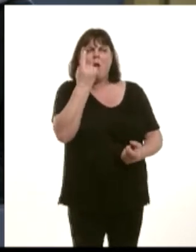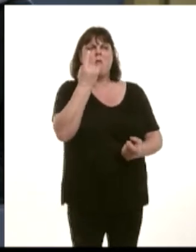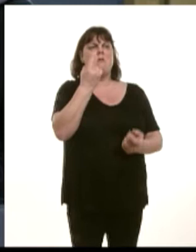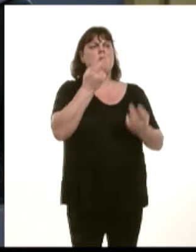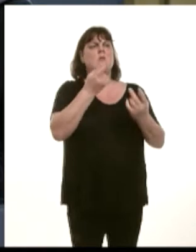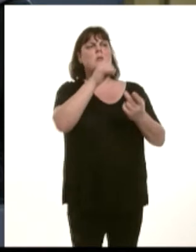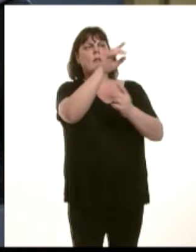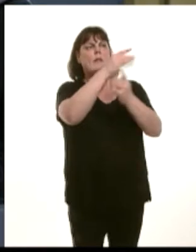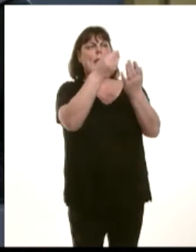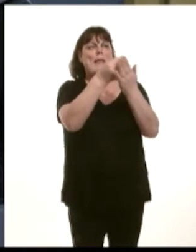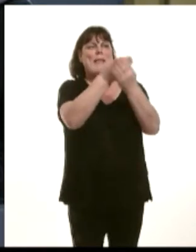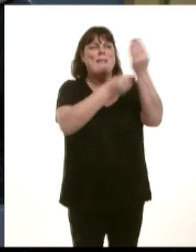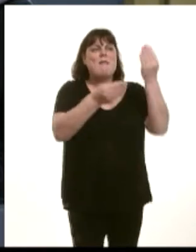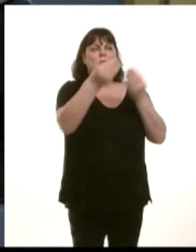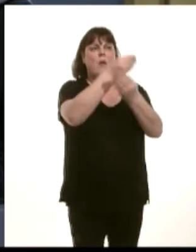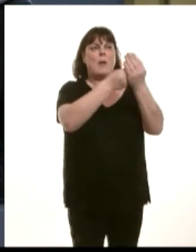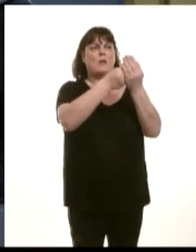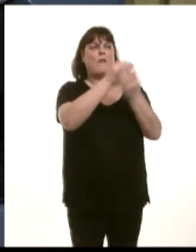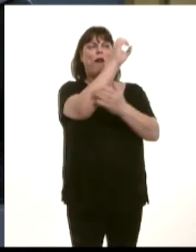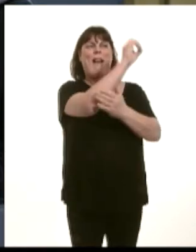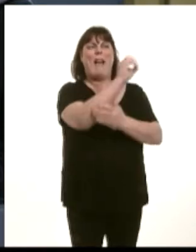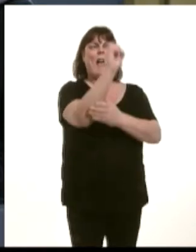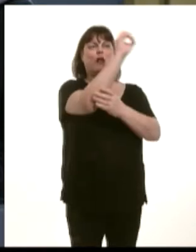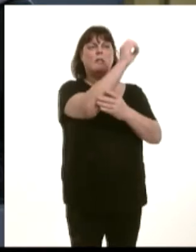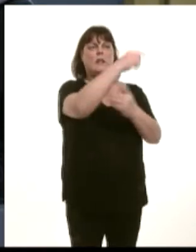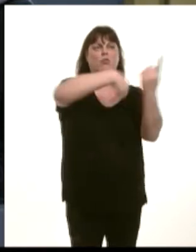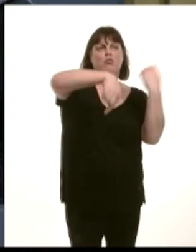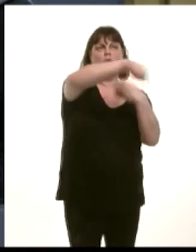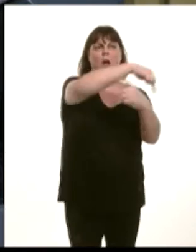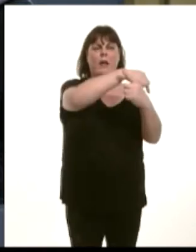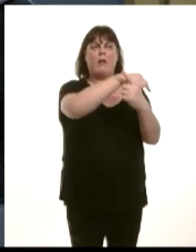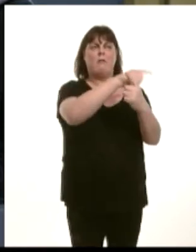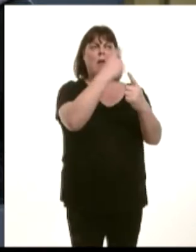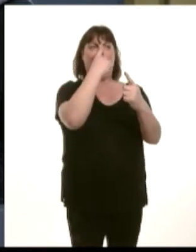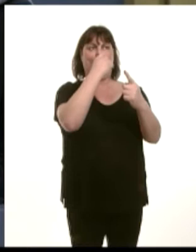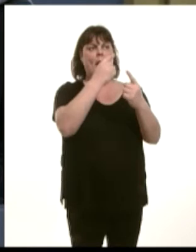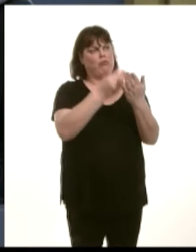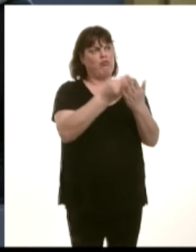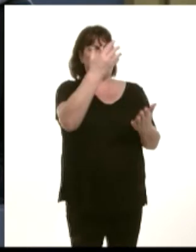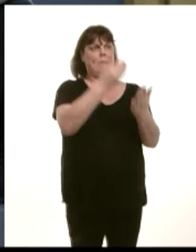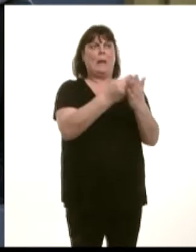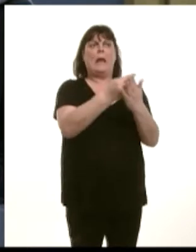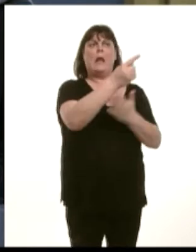the economic ability of the Anglesey track to be able to generate its income and compete,